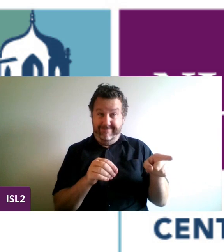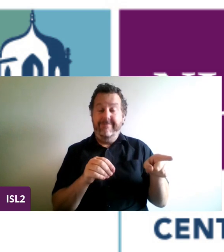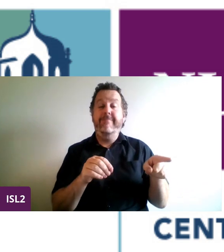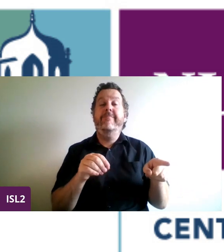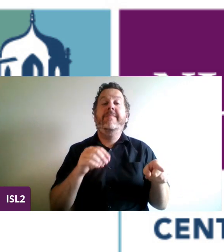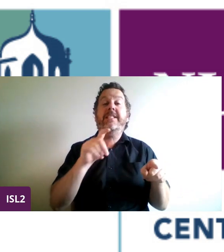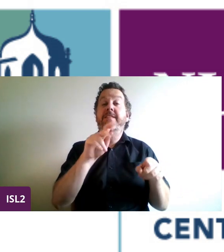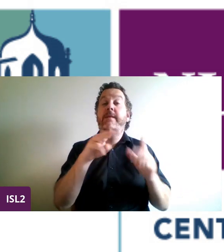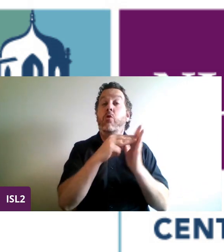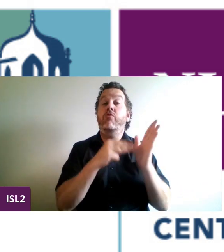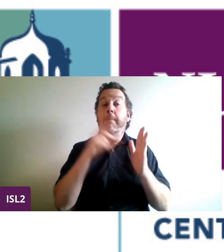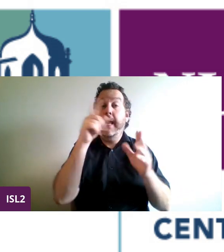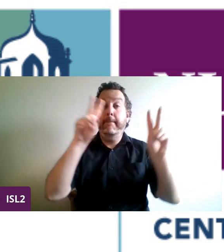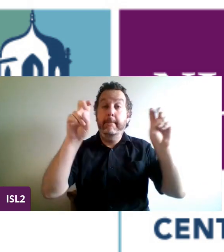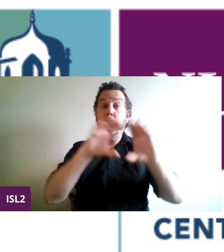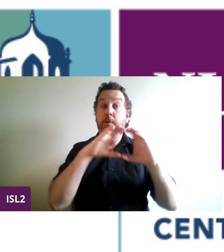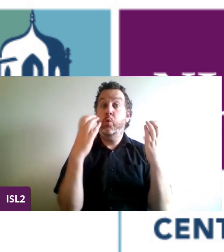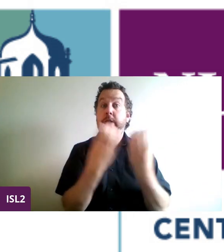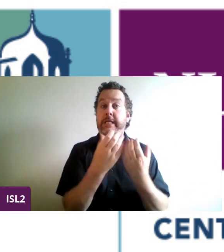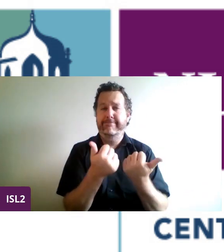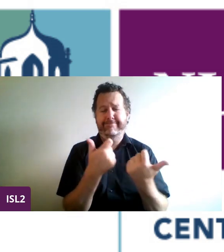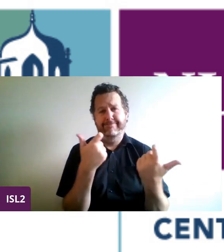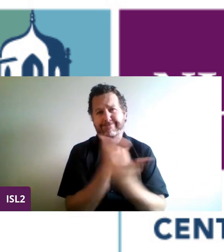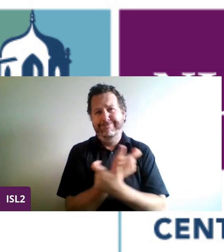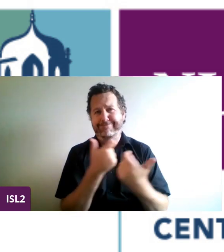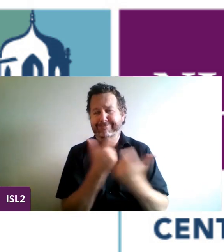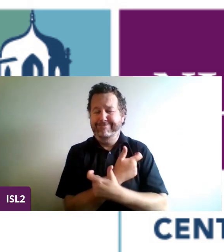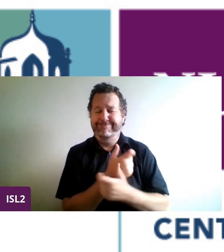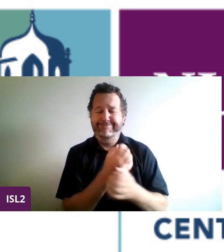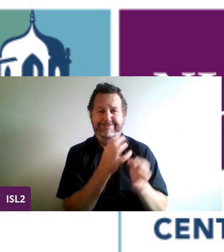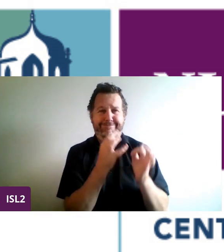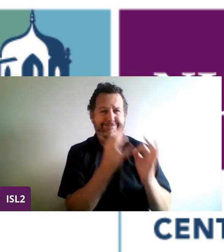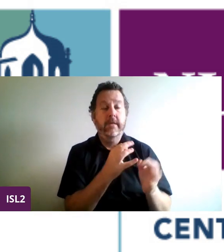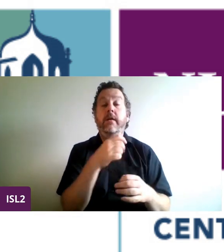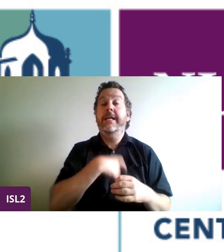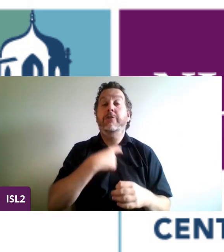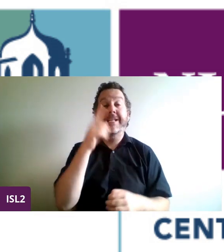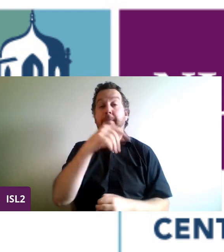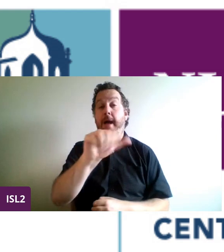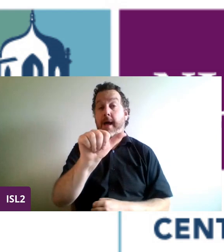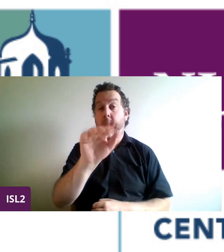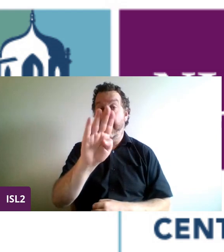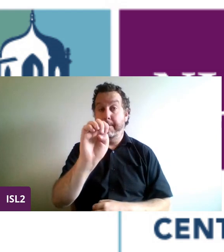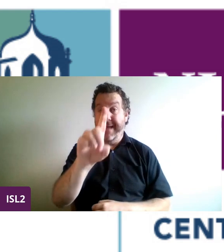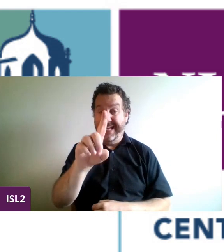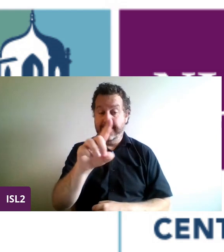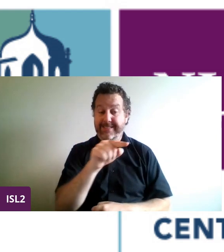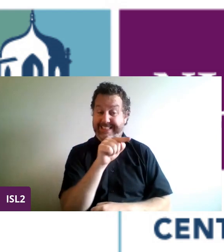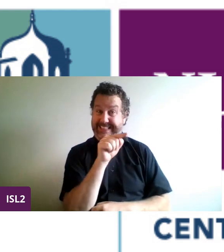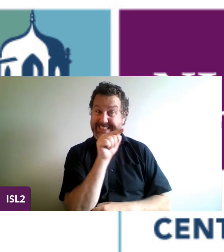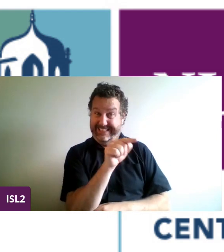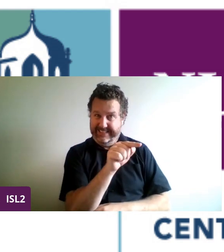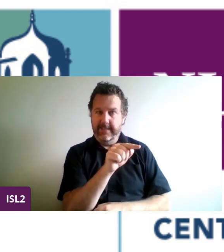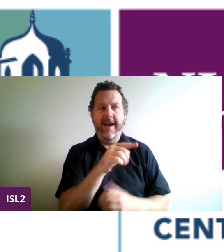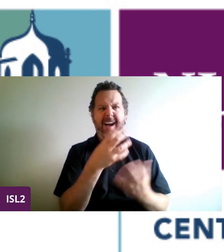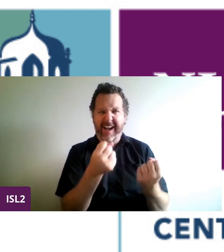a bed from the show community, a hilarious show. The neuro diversity is part of what he is valued for